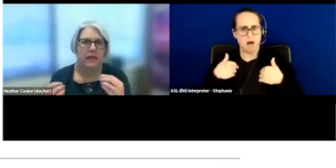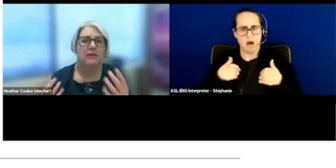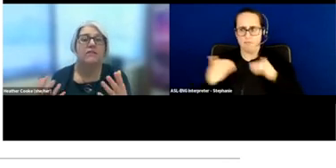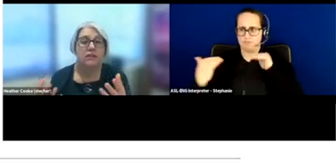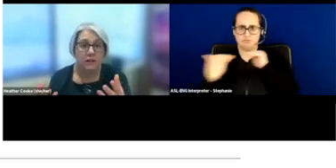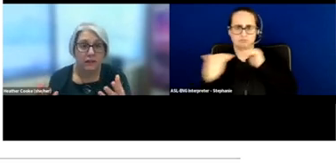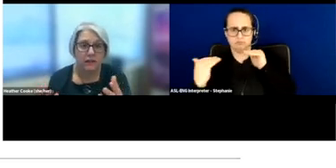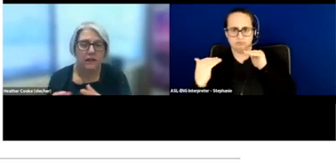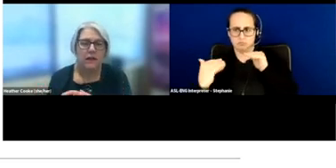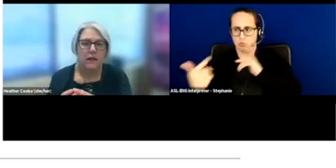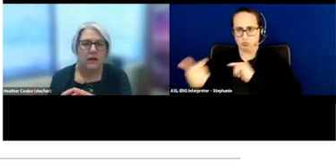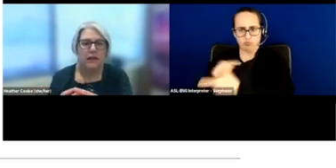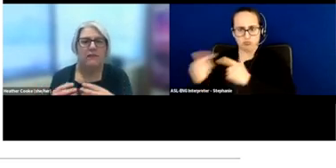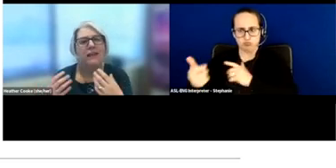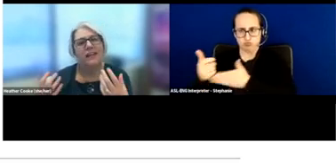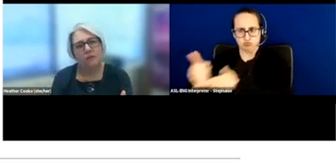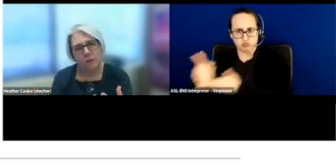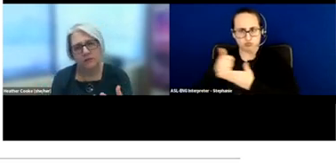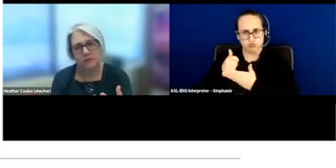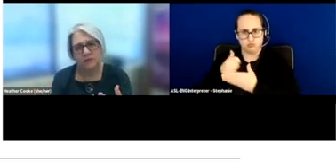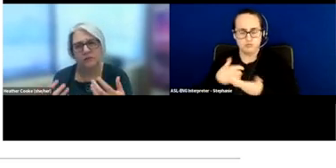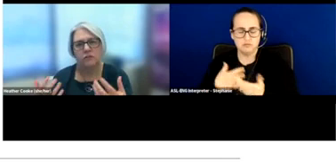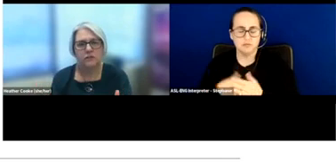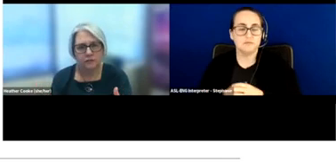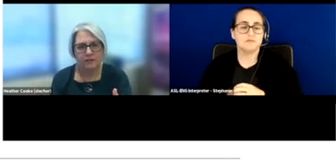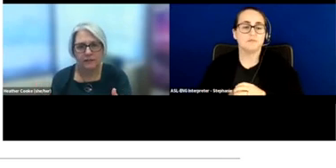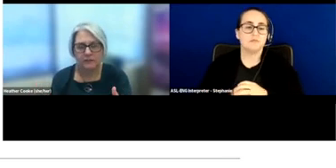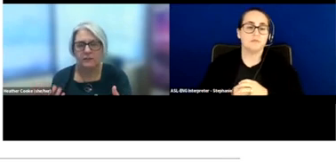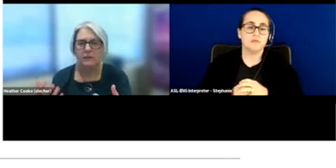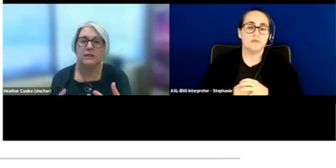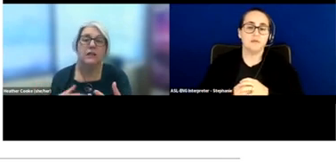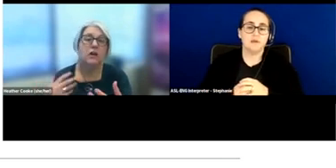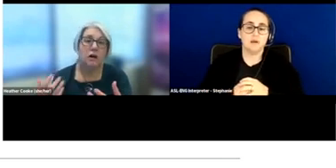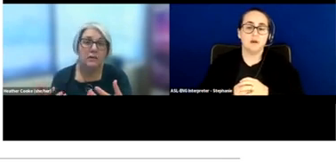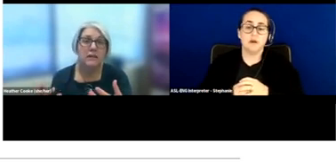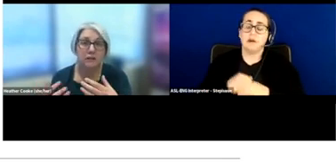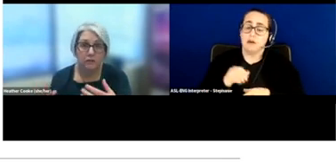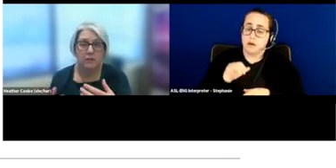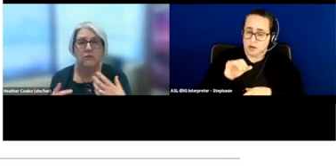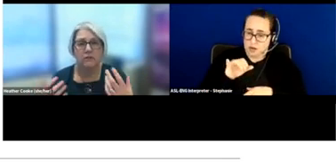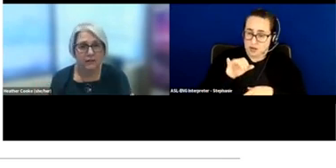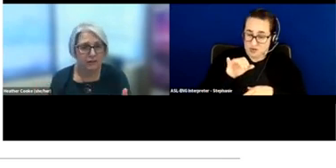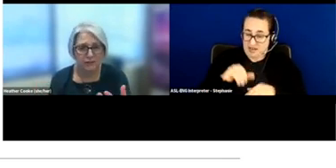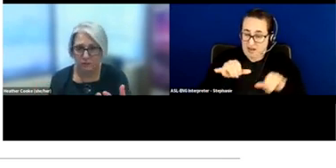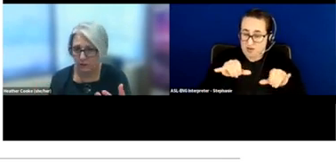efficiently and then exposed to these structural factors that really commonly contribute to our increased.